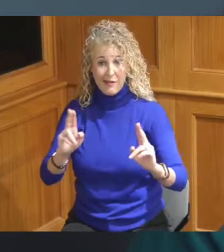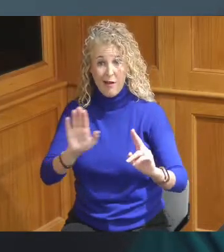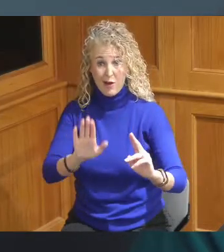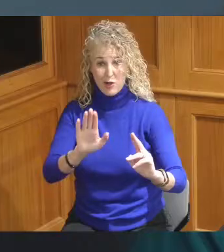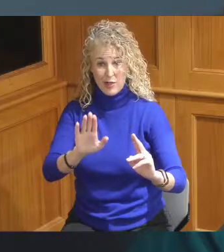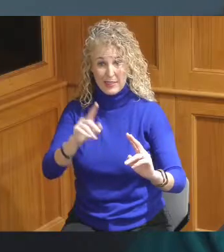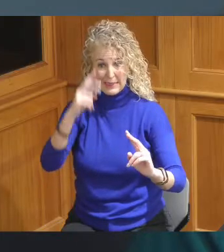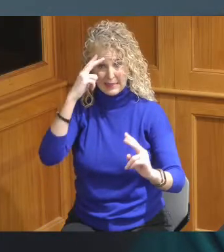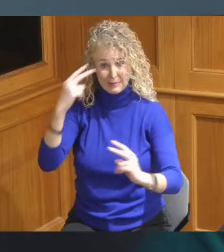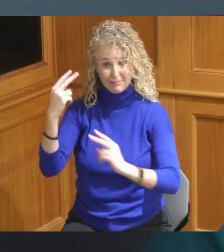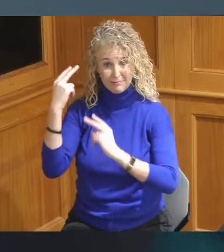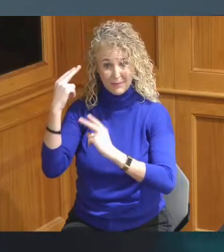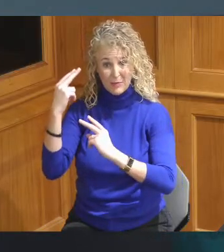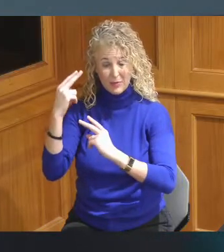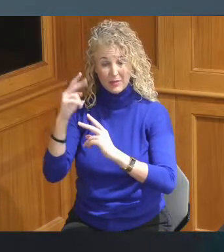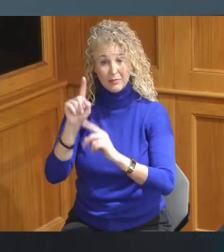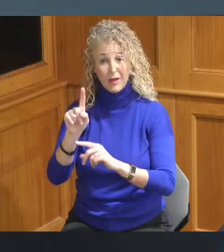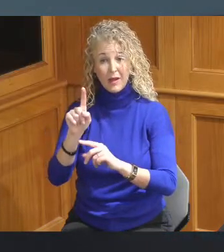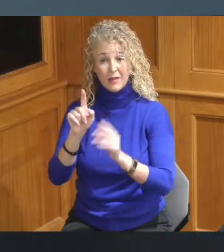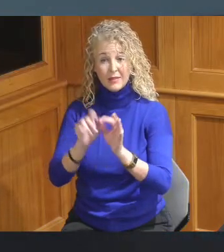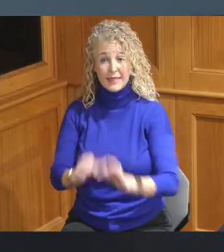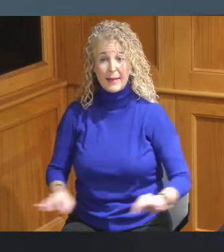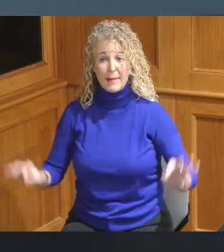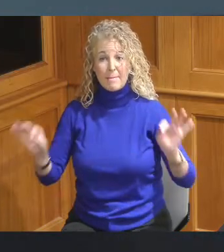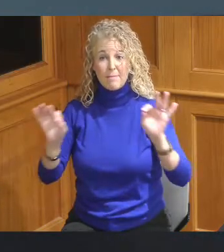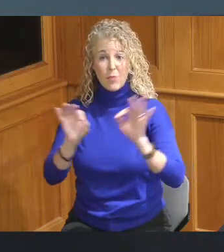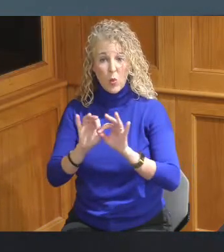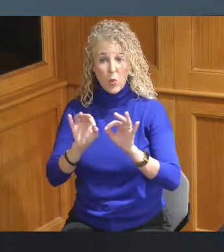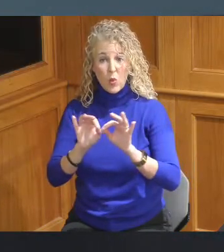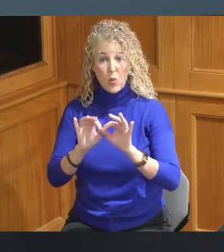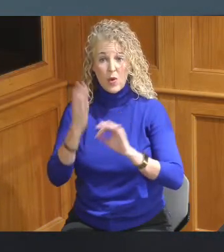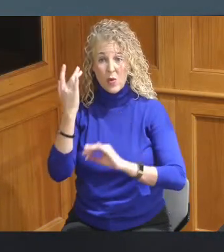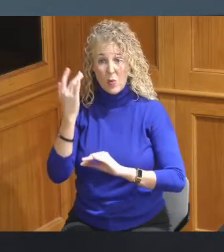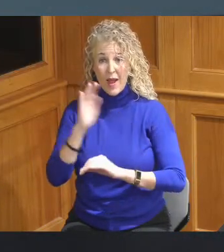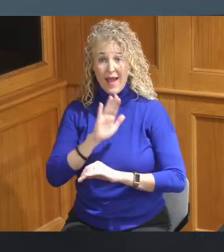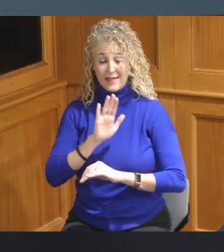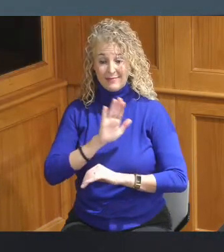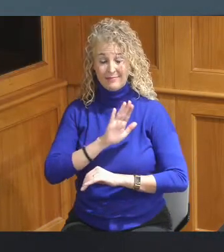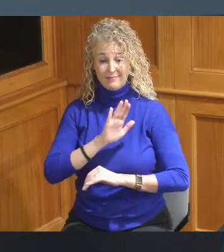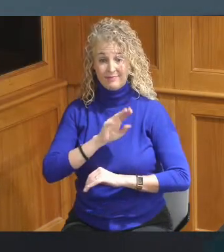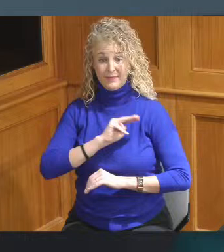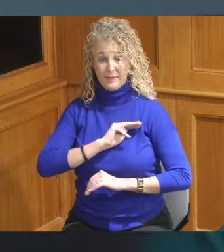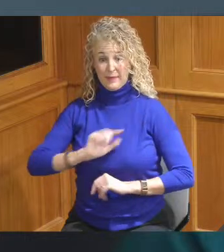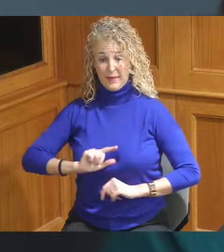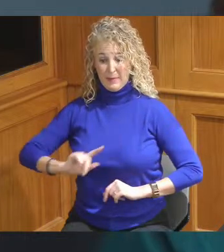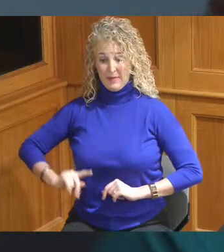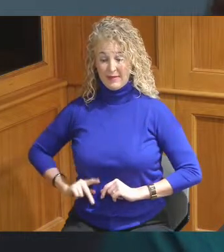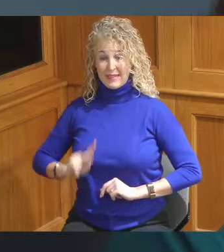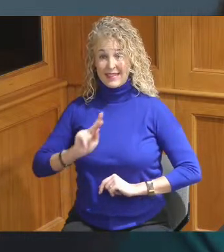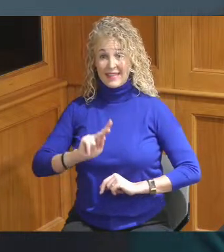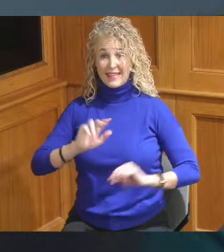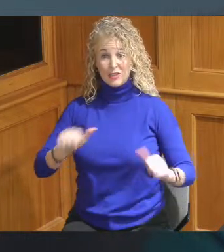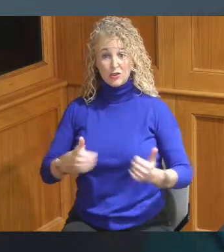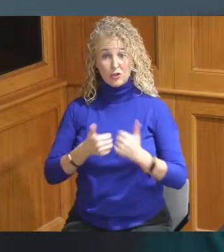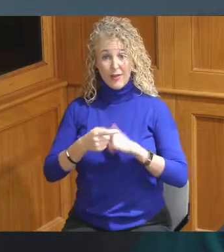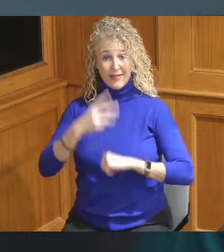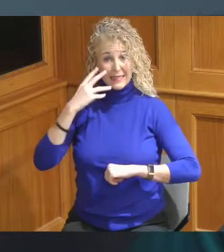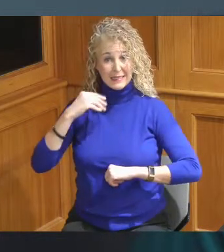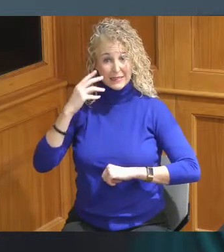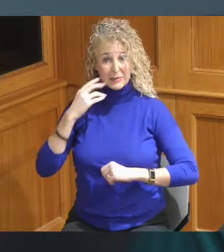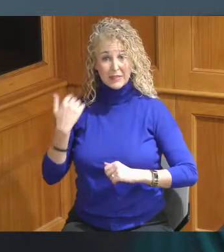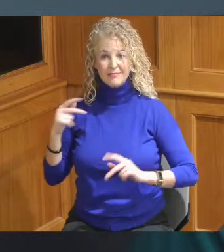because a lot of the work and the challenges of Dr. King are alive today. And so this won't be